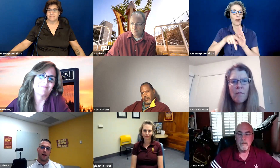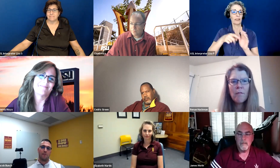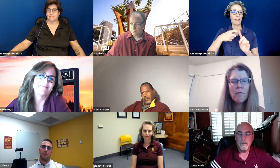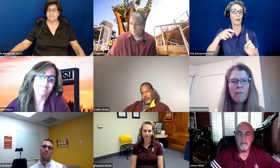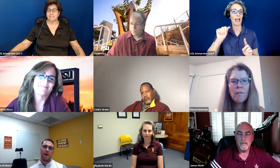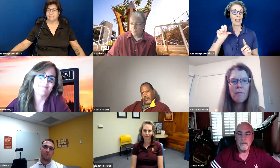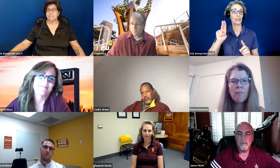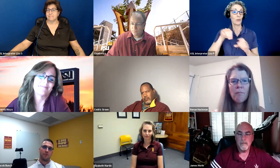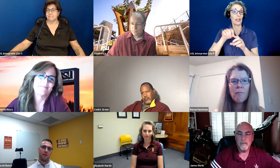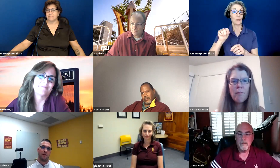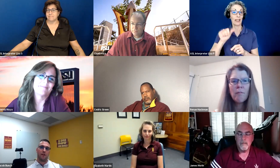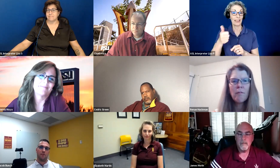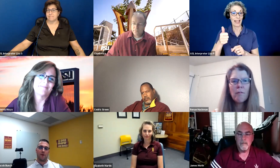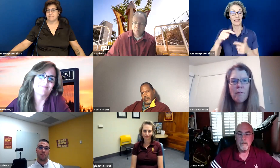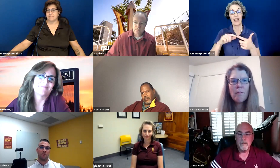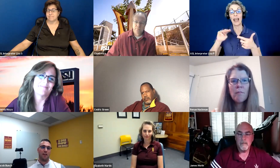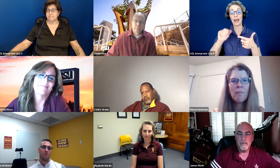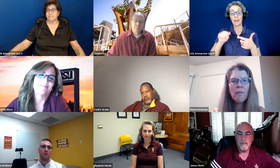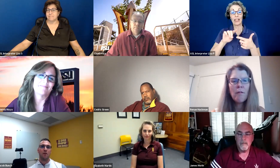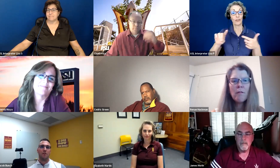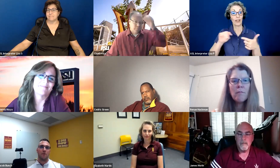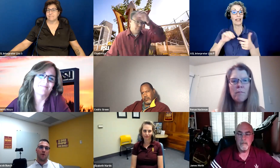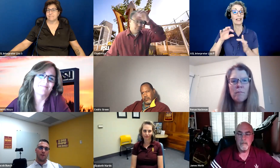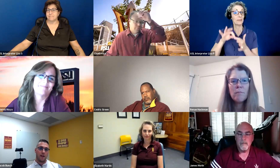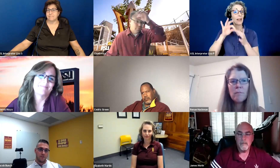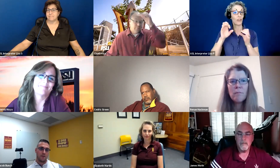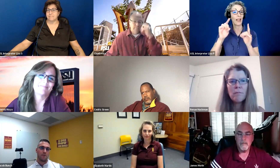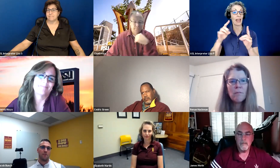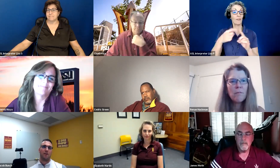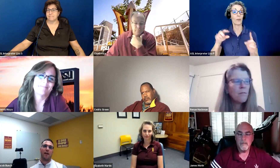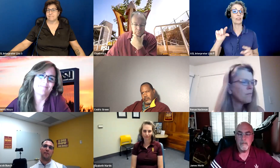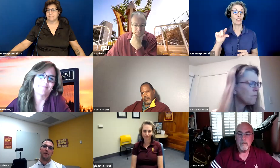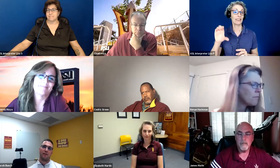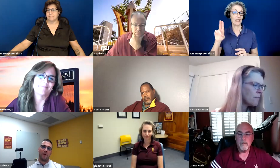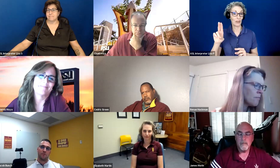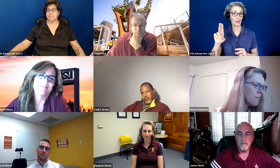I have a master's degree in special education from Grand Canyon University, and then a masters